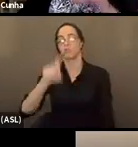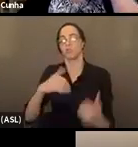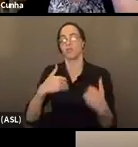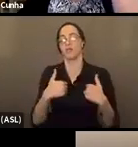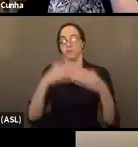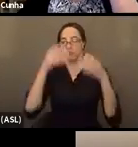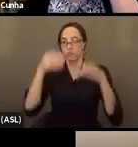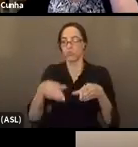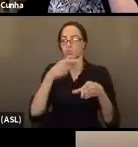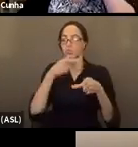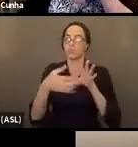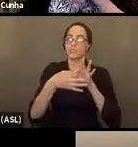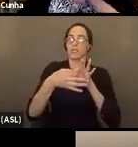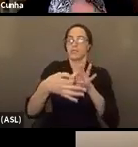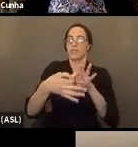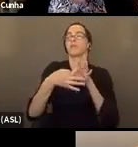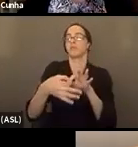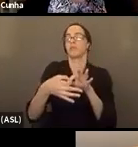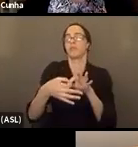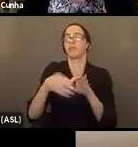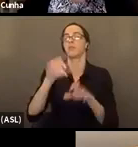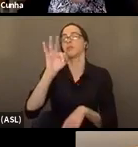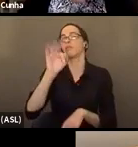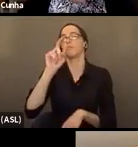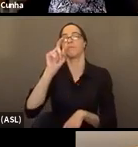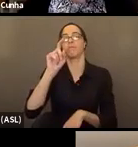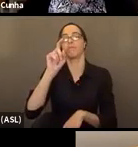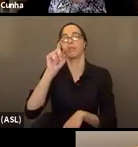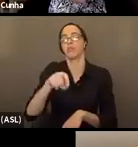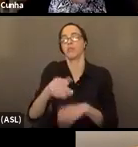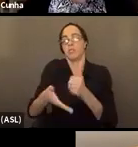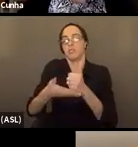if i'm out of the area i may need somebody to make sure that my family is safe